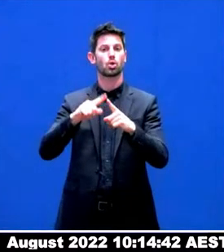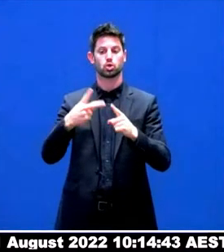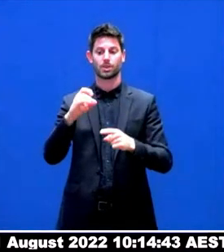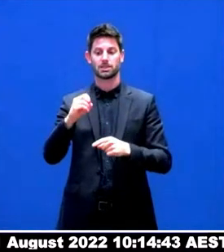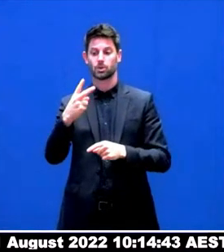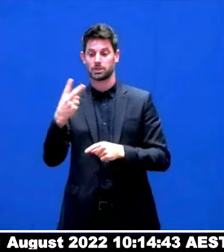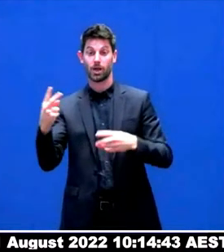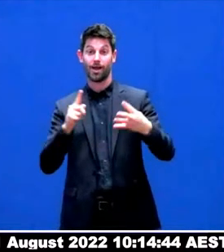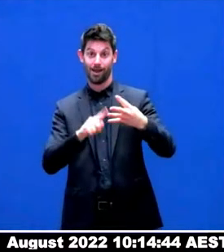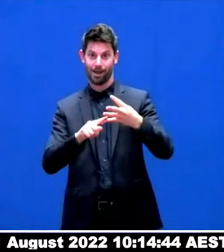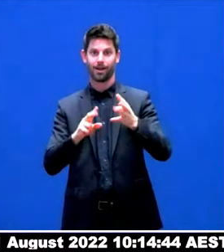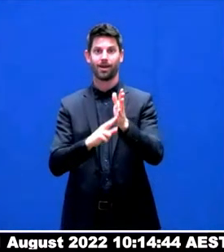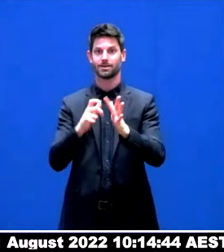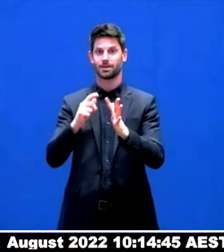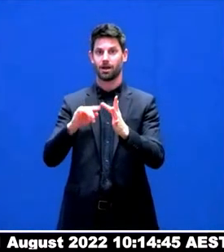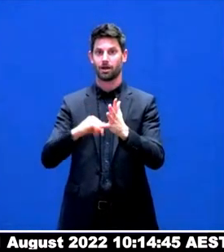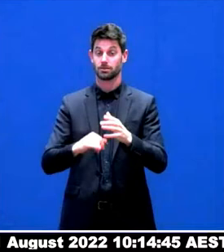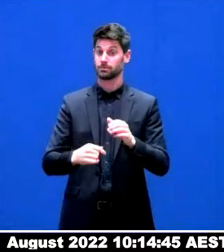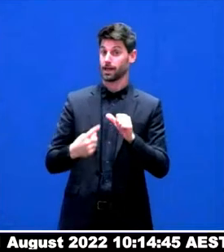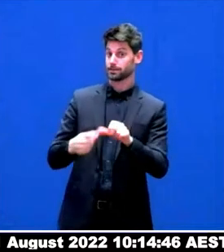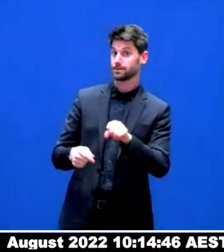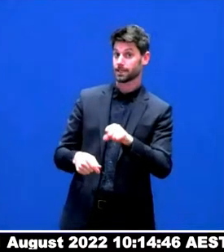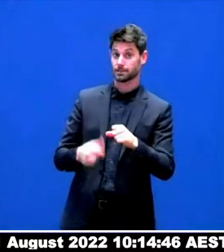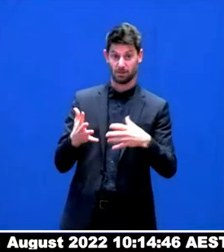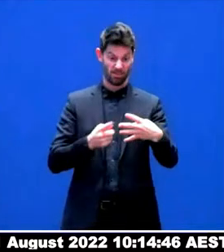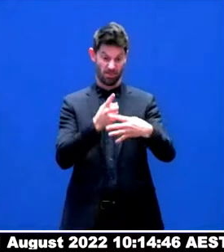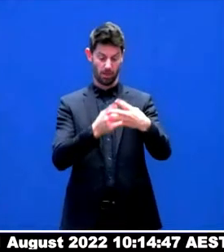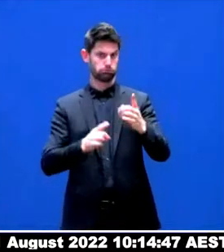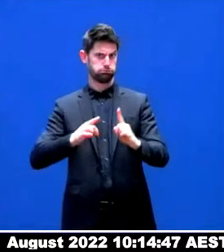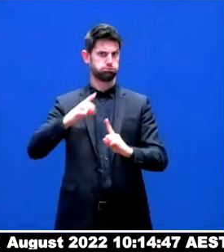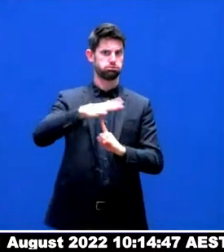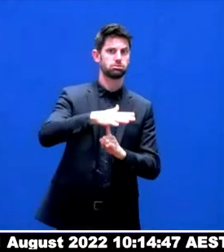Yes. MS EASTMAN: So, those would be the sort of four pillars, from the